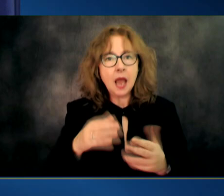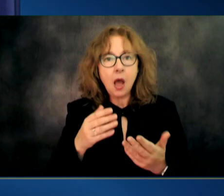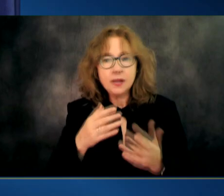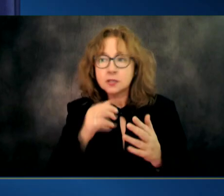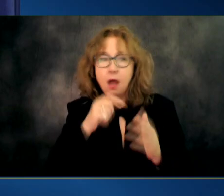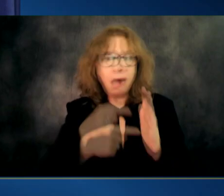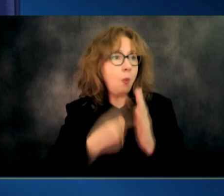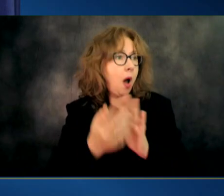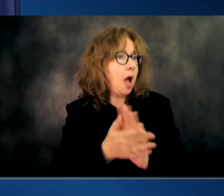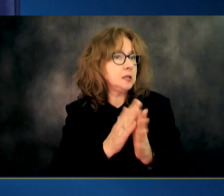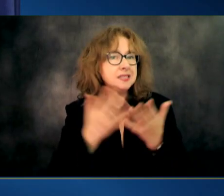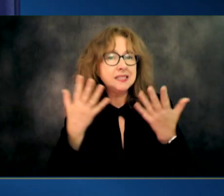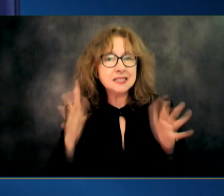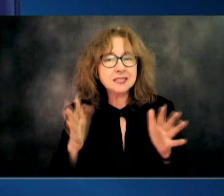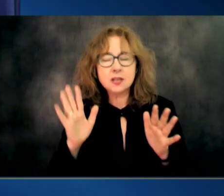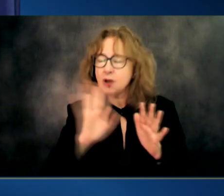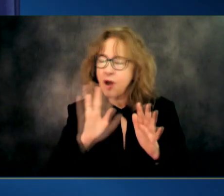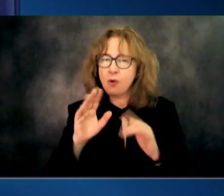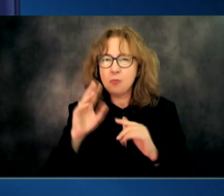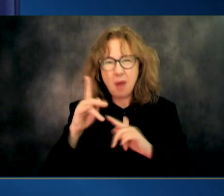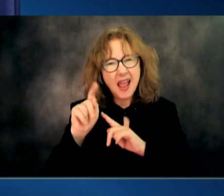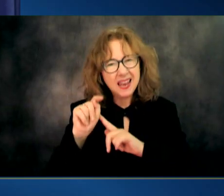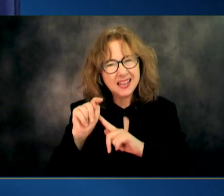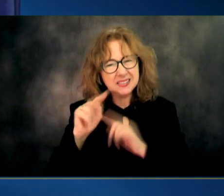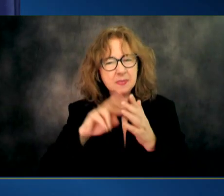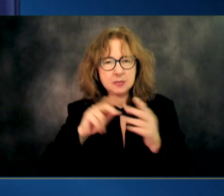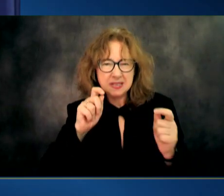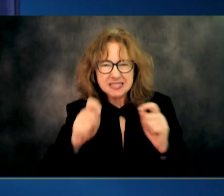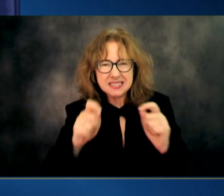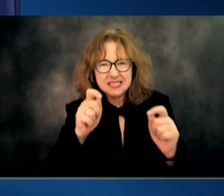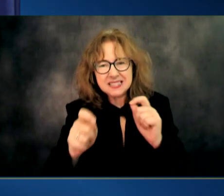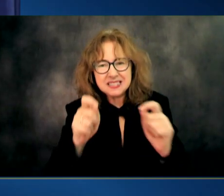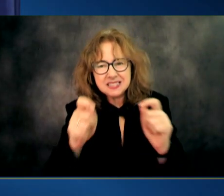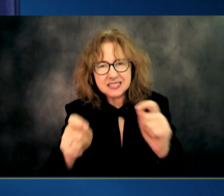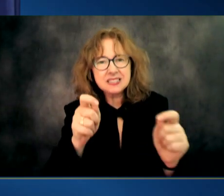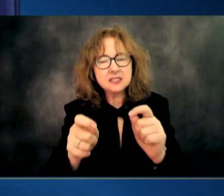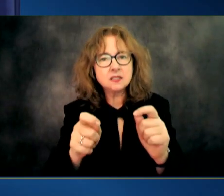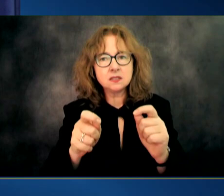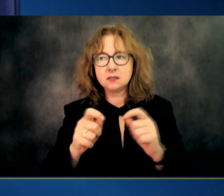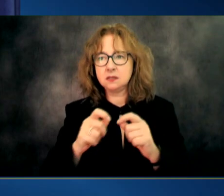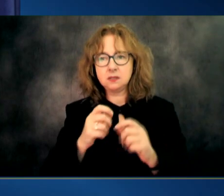And so, making sure that there are measures put into the patient satisfaction surveys of